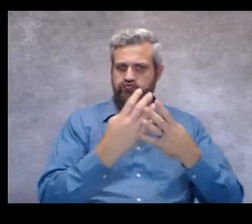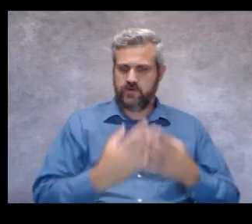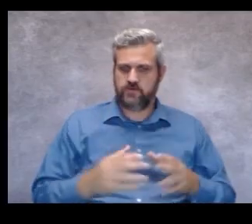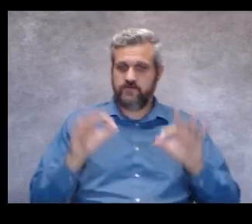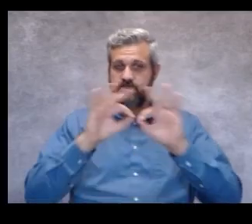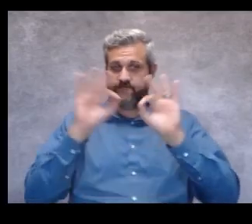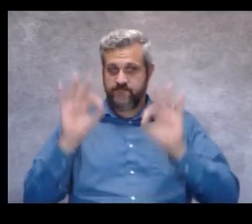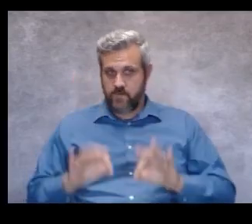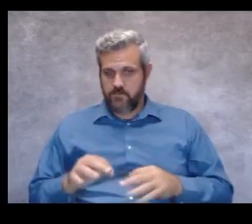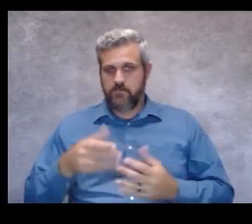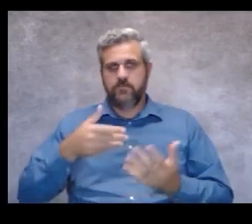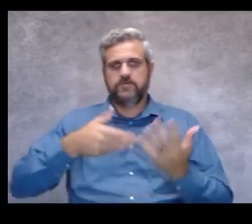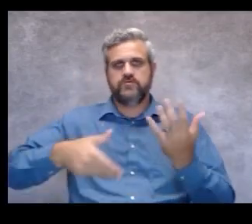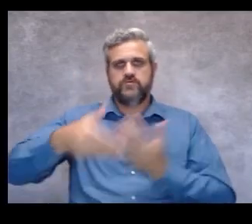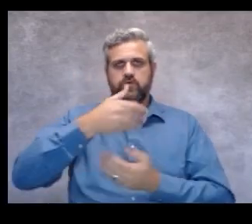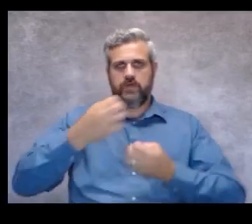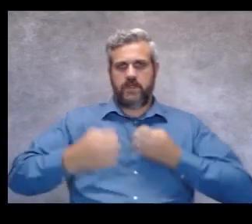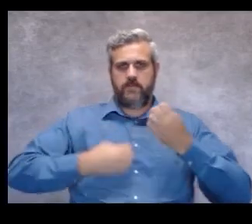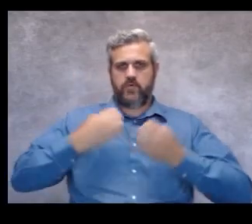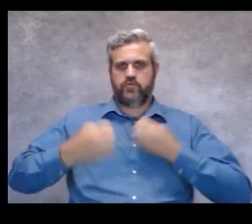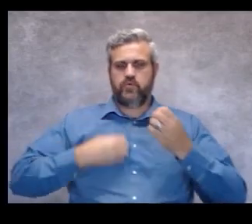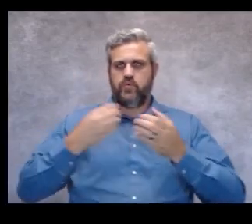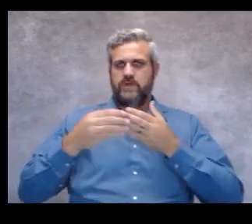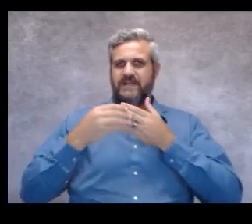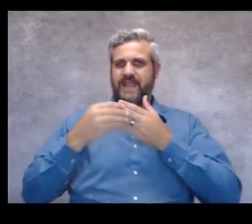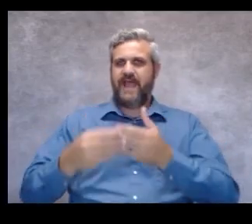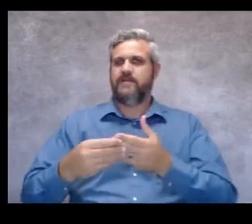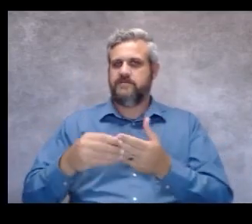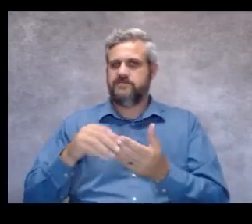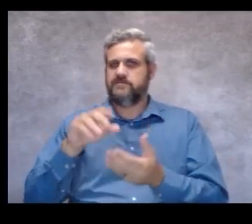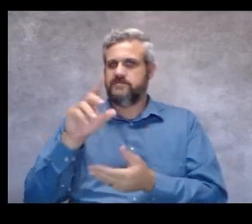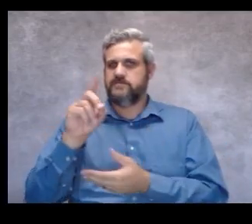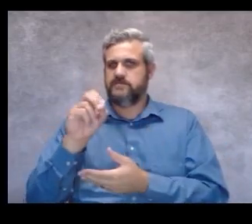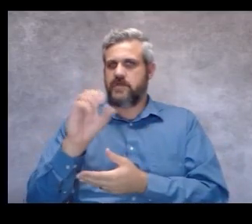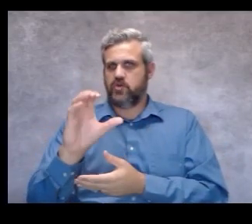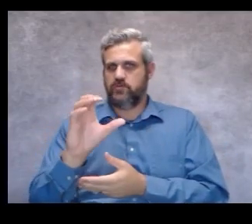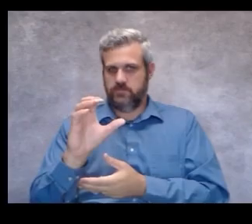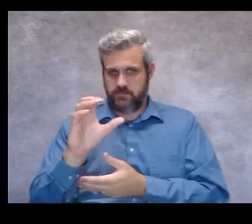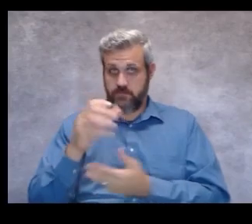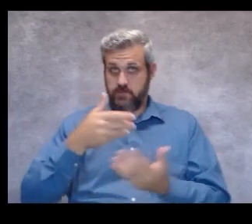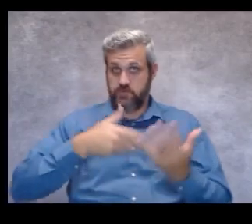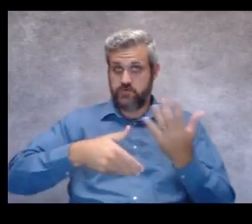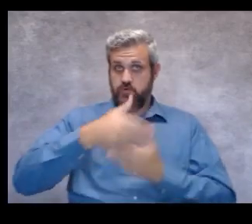and a social emotional uh guidance pro uh document. Uh the social emotional